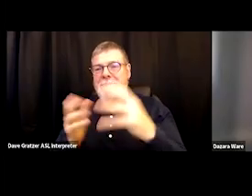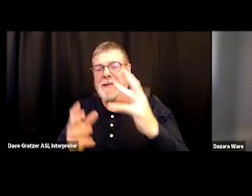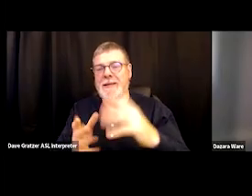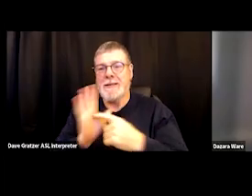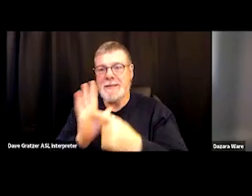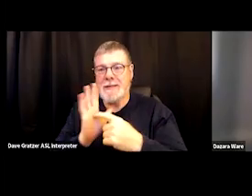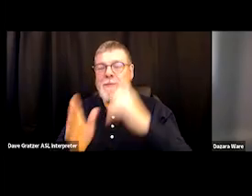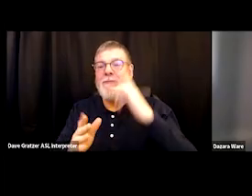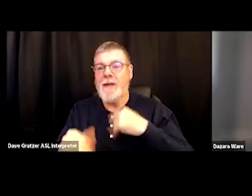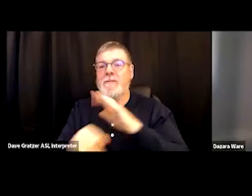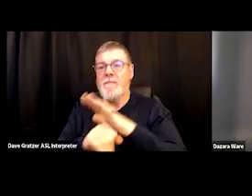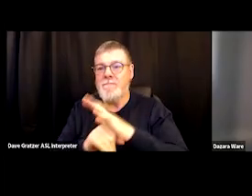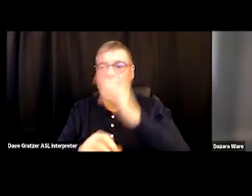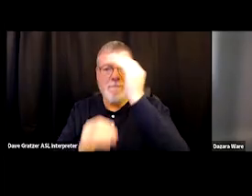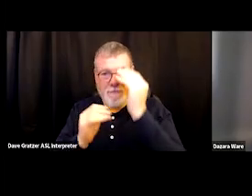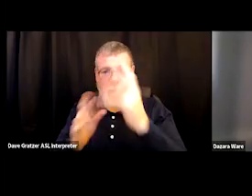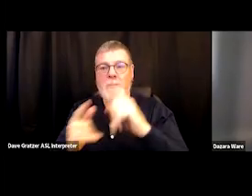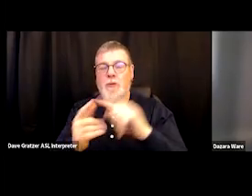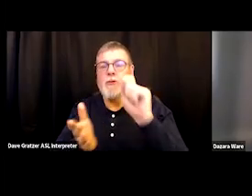enough information to write about